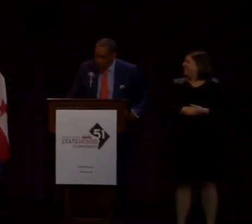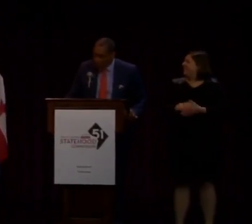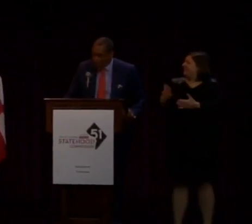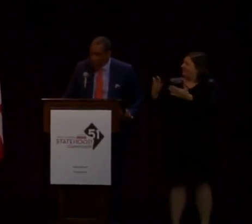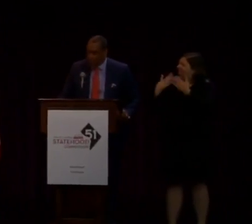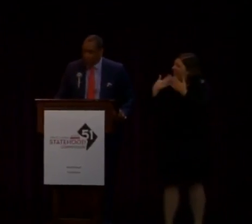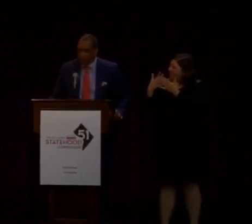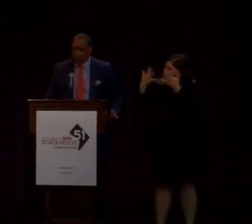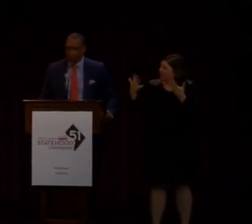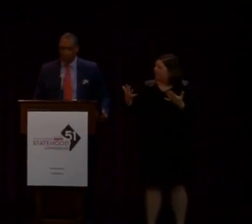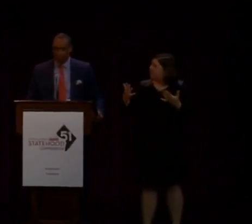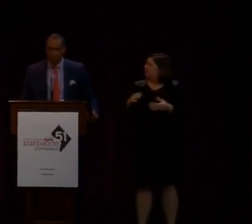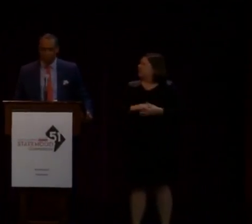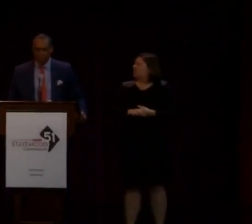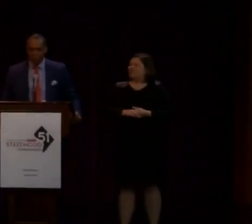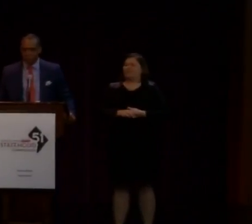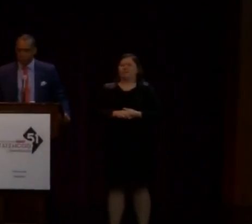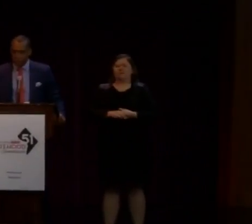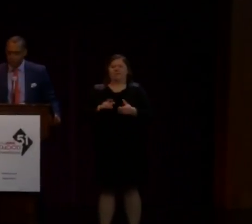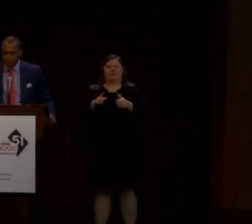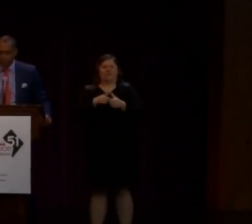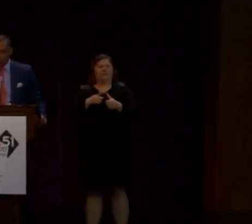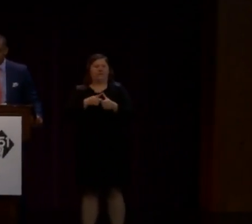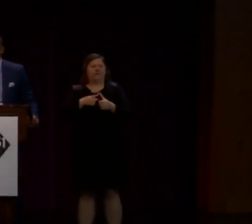THANK YOU VERY MUCH, FIRST AND FOREMOST RESIDENTS OF THE